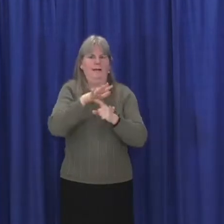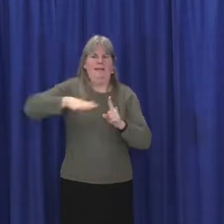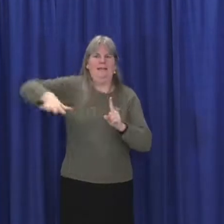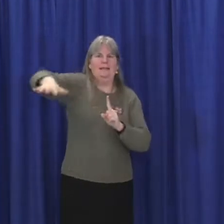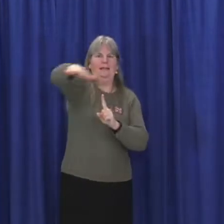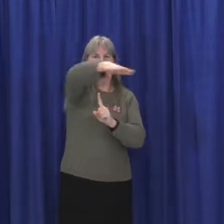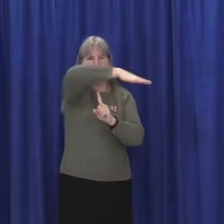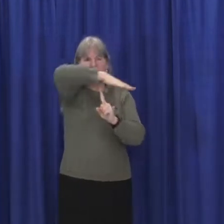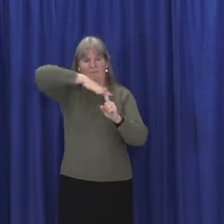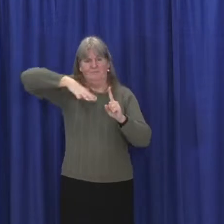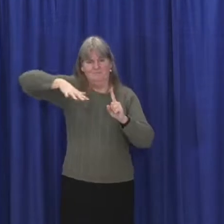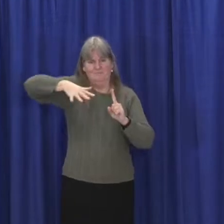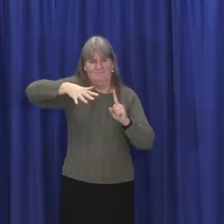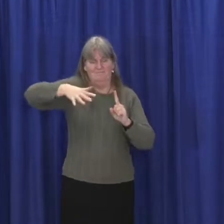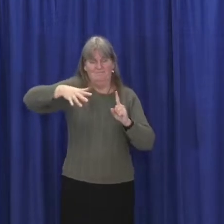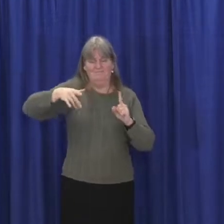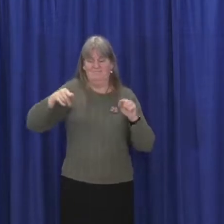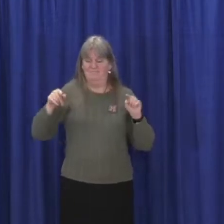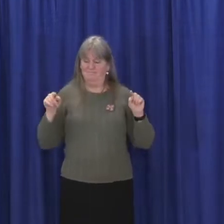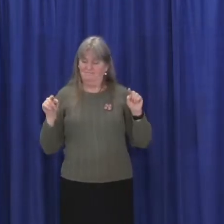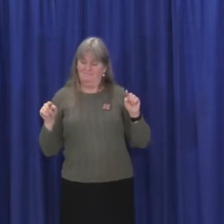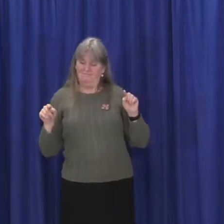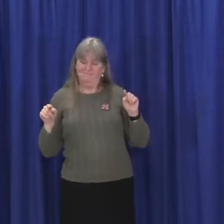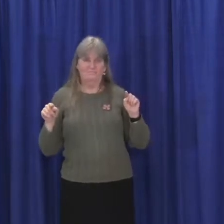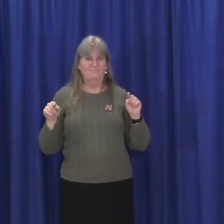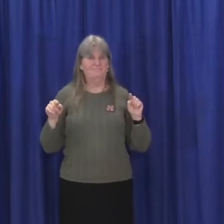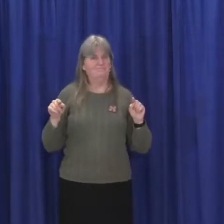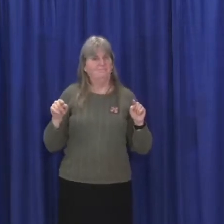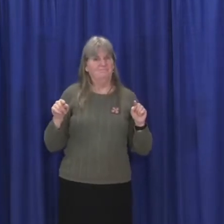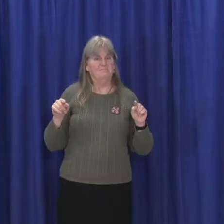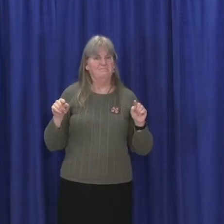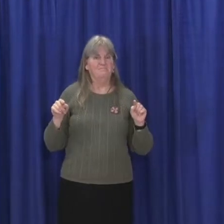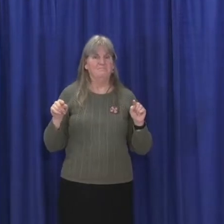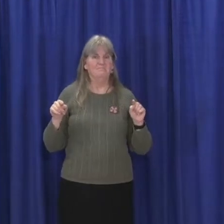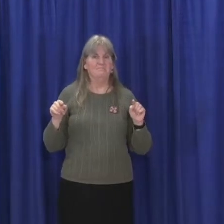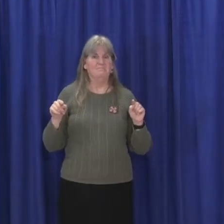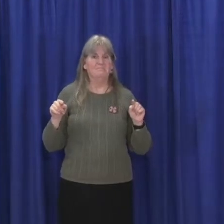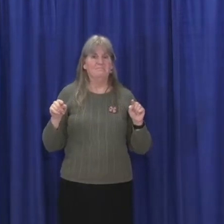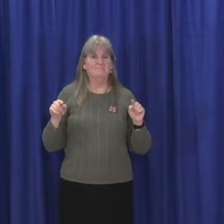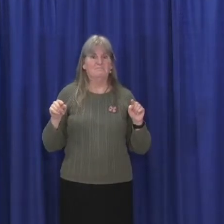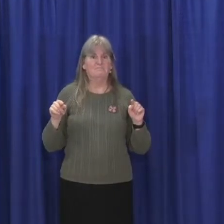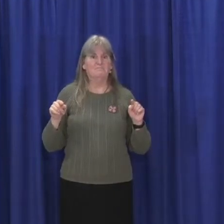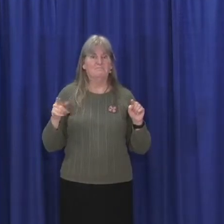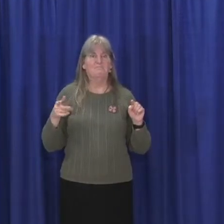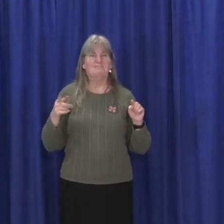and the algorithm, for lack of a better word, of the red symptoms, which are